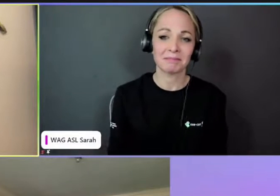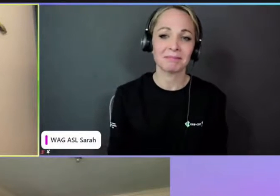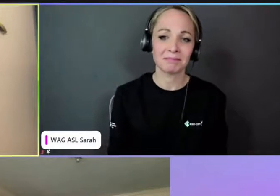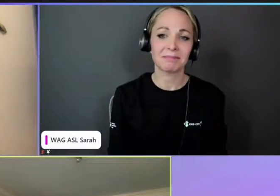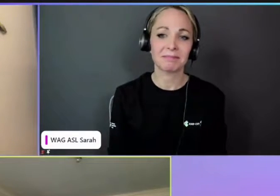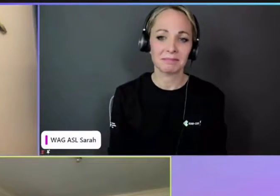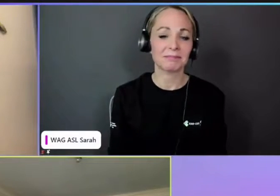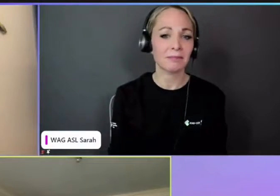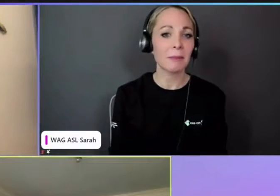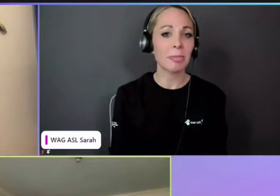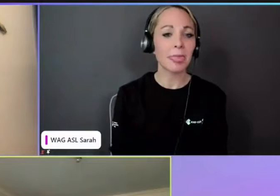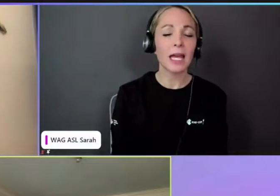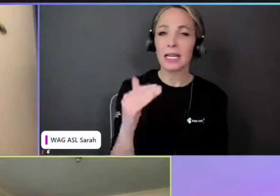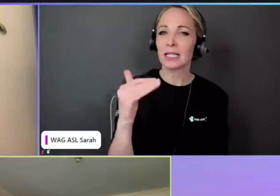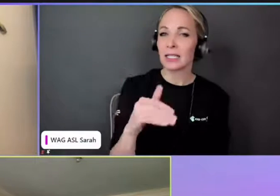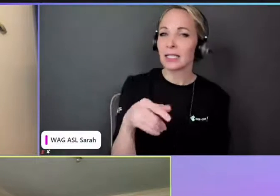Oh, look, right here.